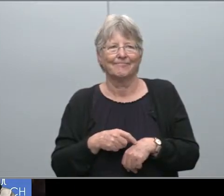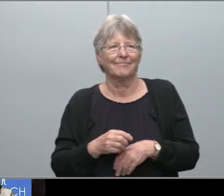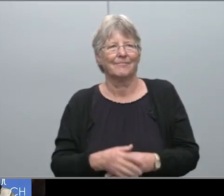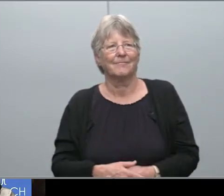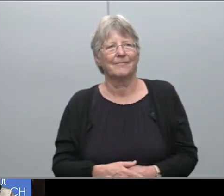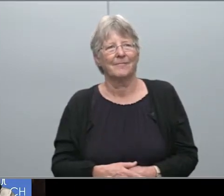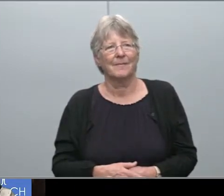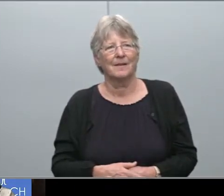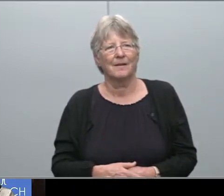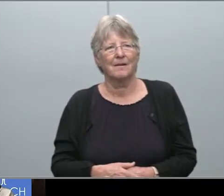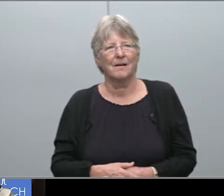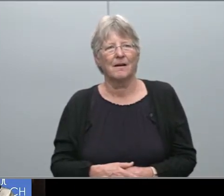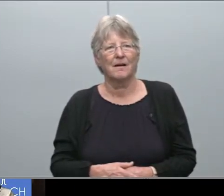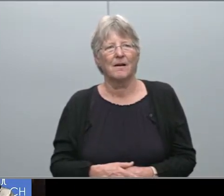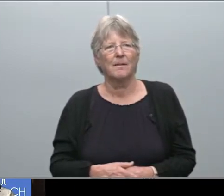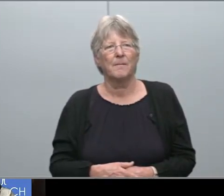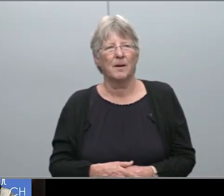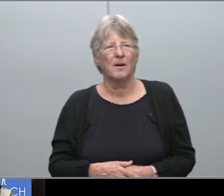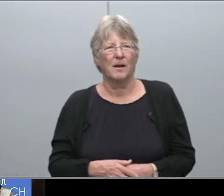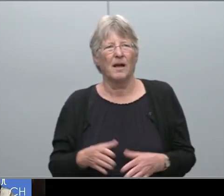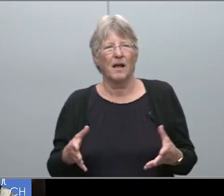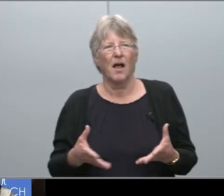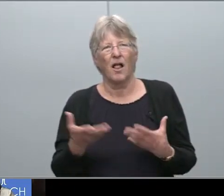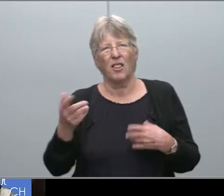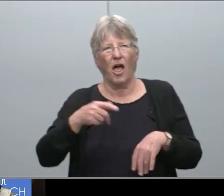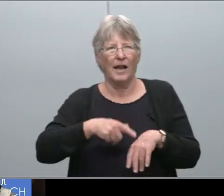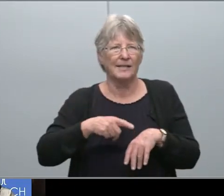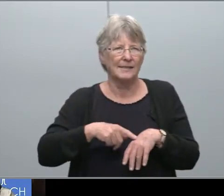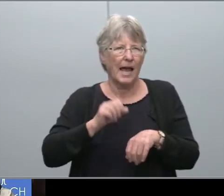You know, I'm the survivor of the Khmer Rouge regime.